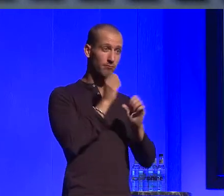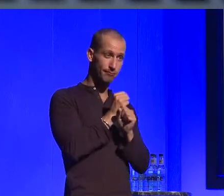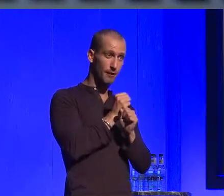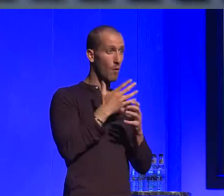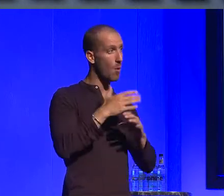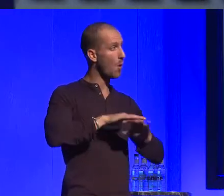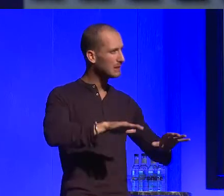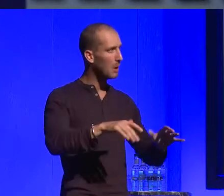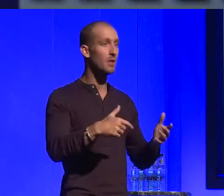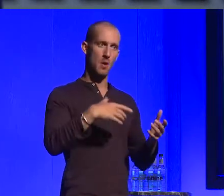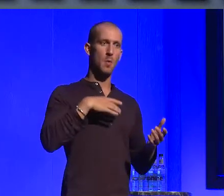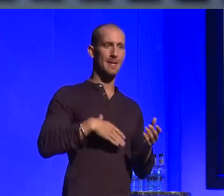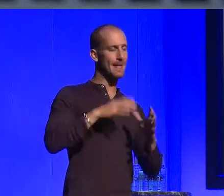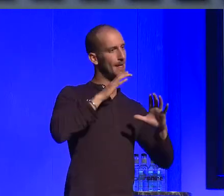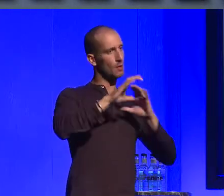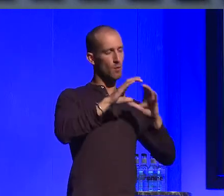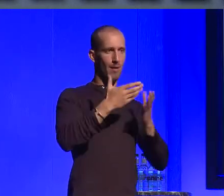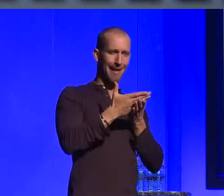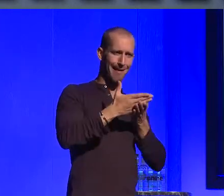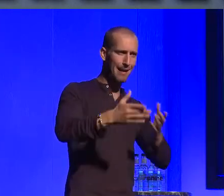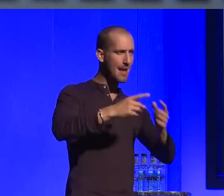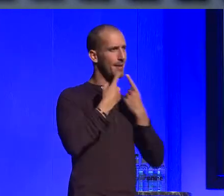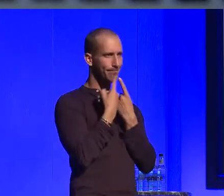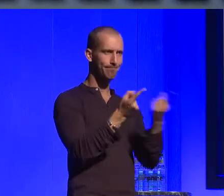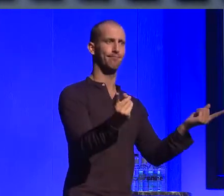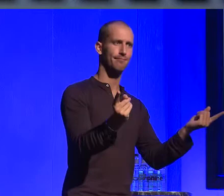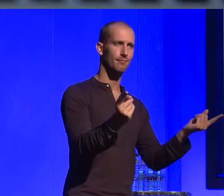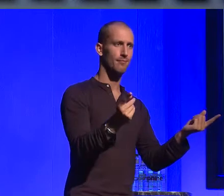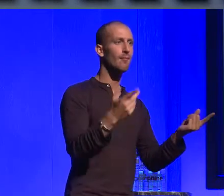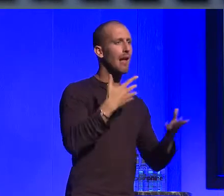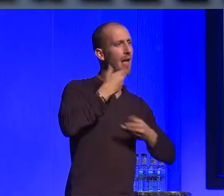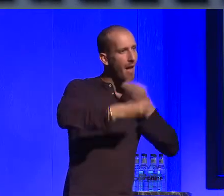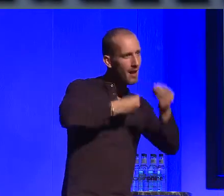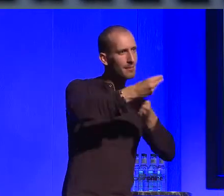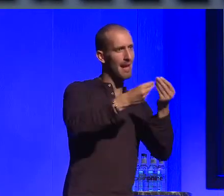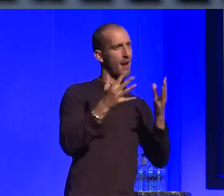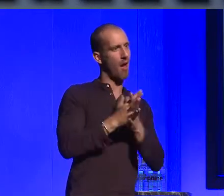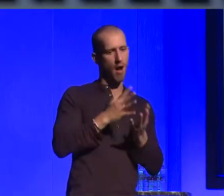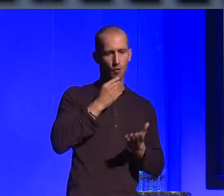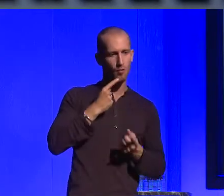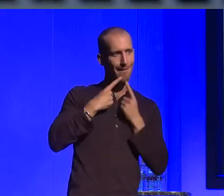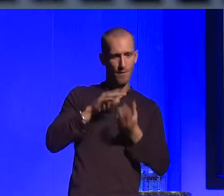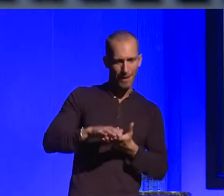really clearly with the public and patients along the lines of when we are going to use people's data.